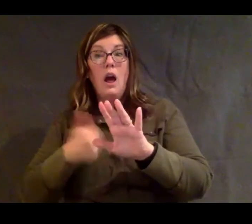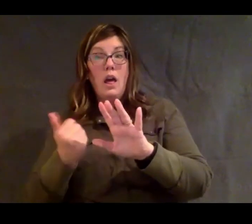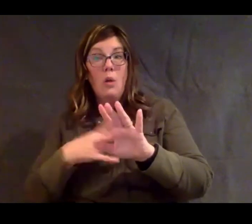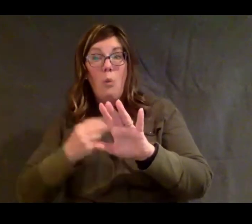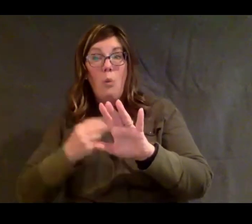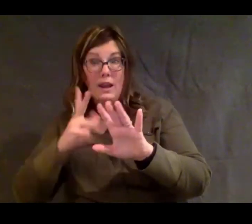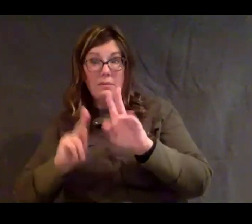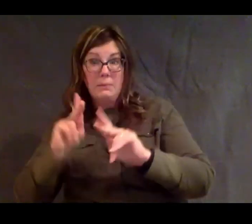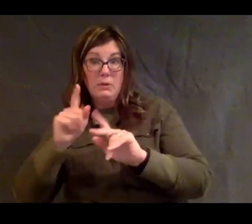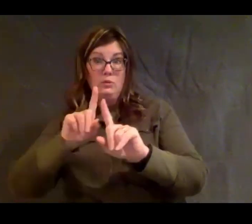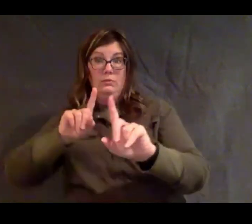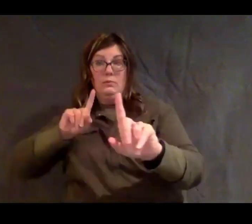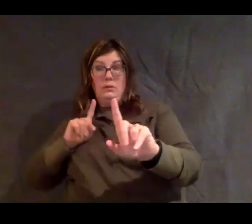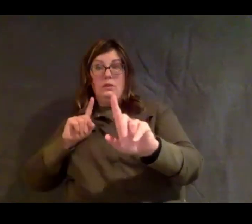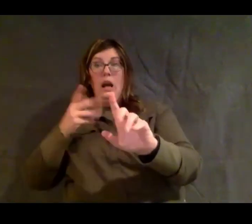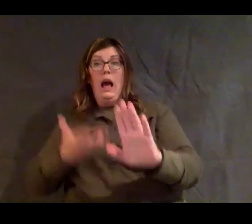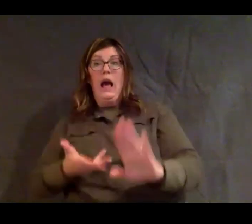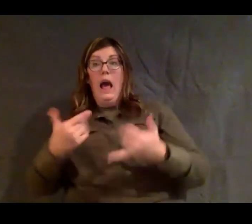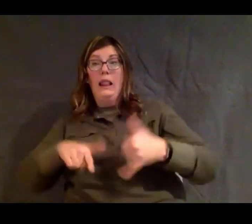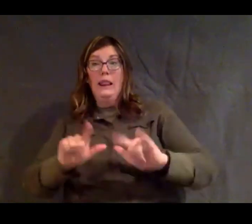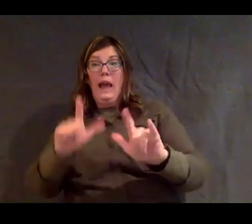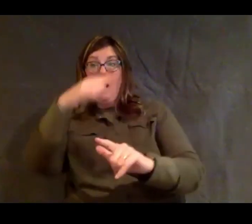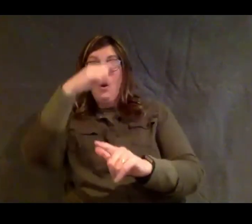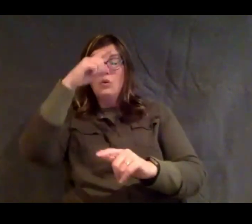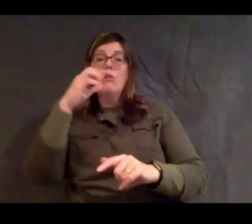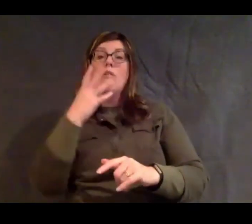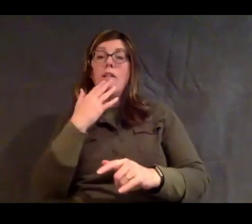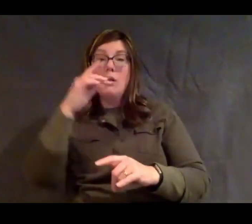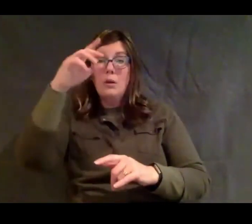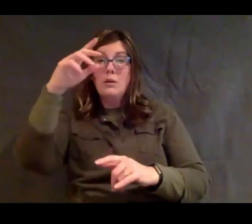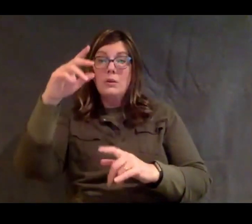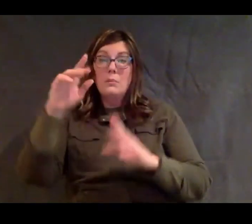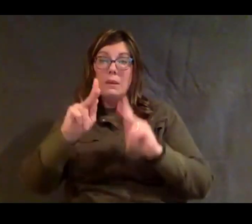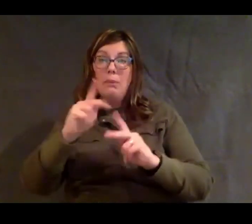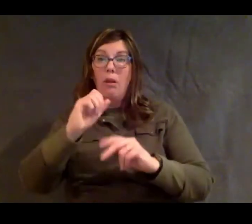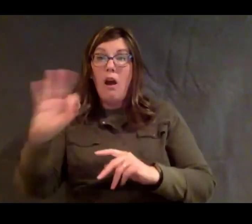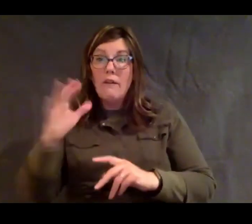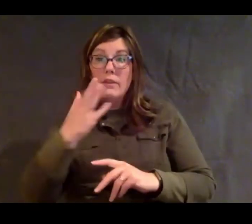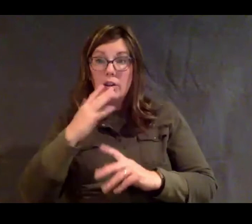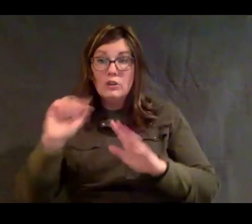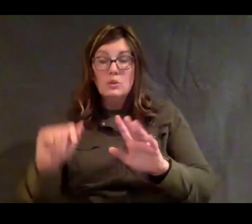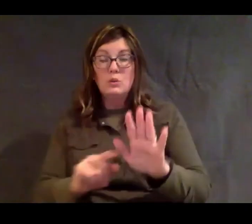challenge the status quo right alongside with us you do have a say in a voice in this conversation